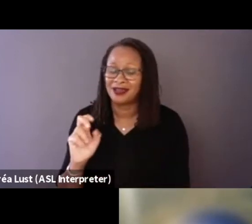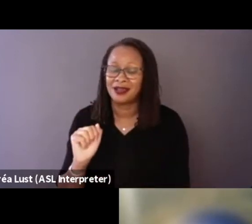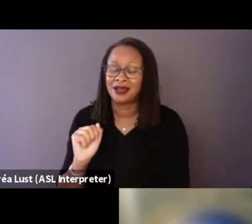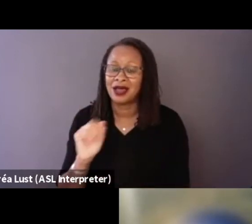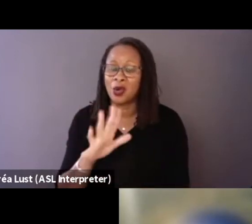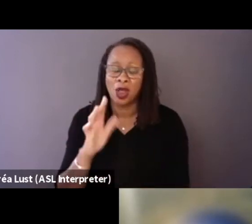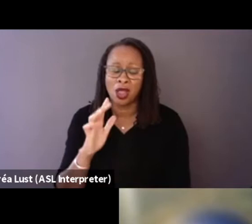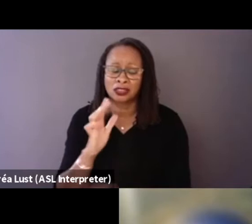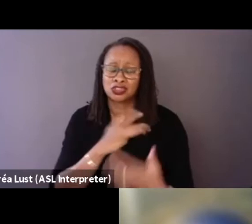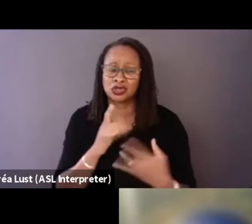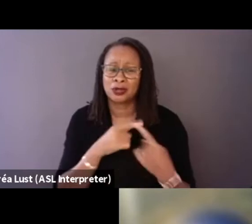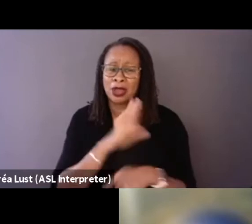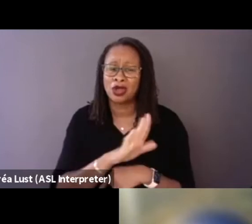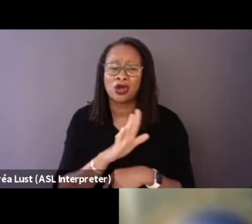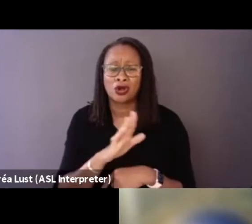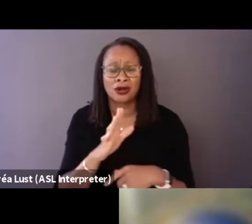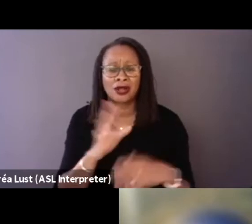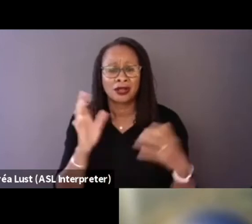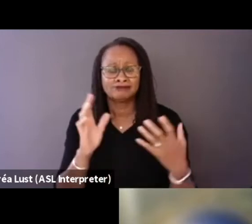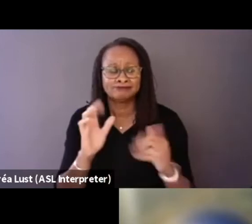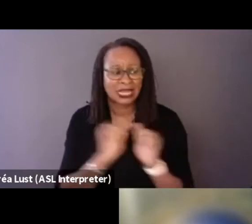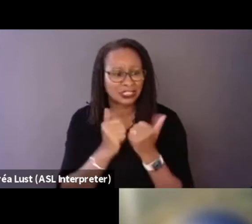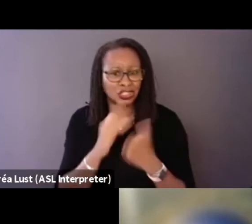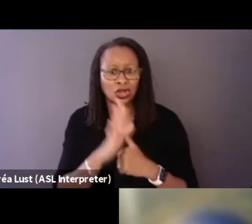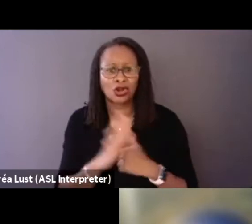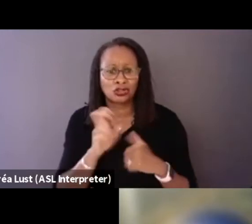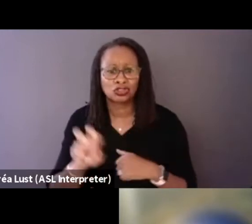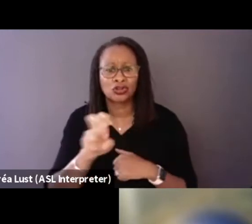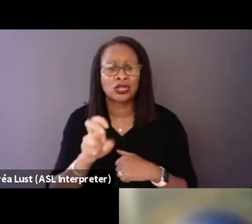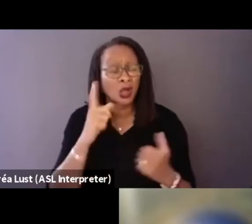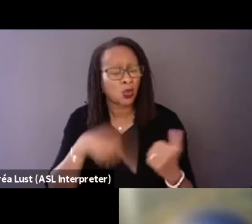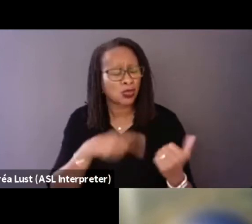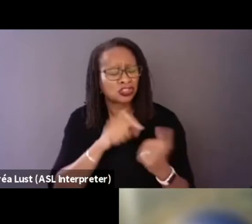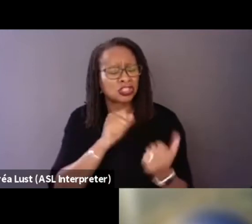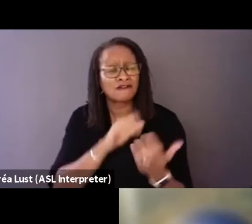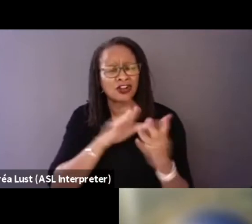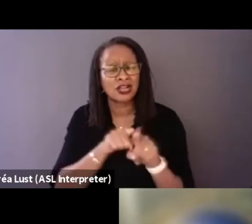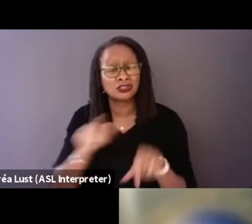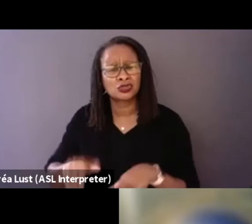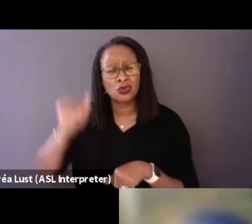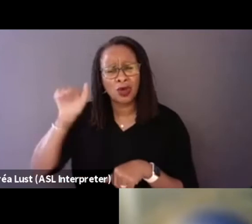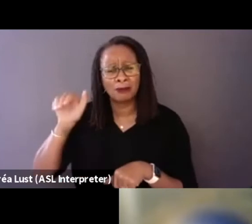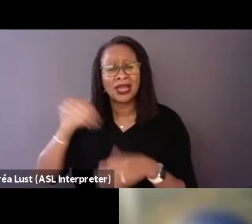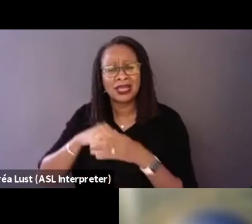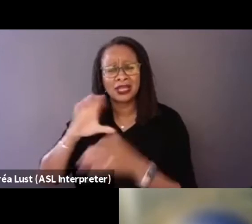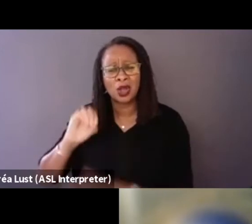what were the things that she was facing as she grew up? Not trying to overcome things like the achievement gap